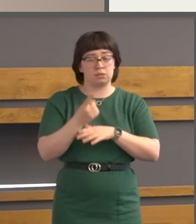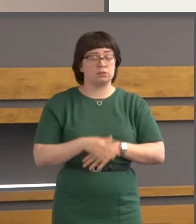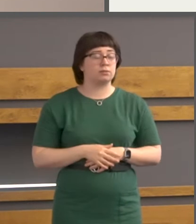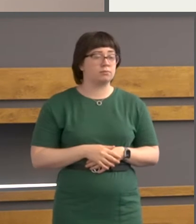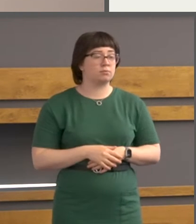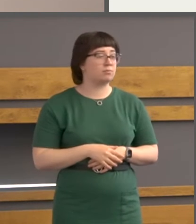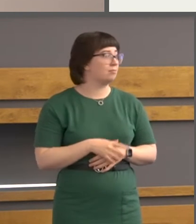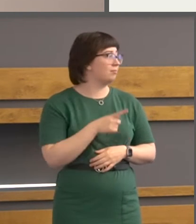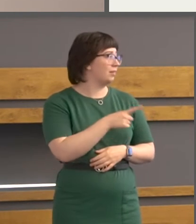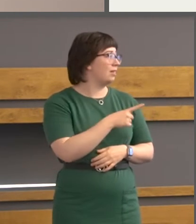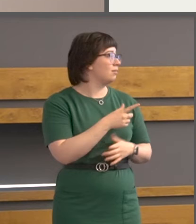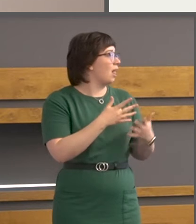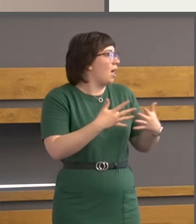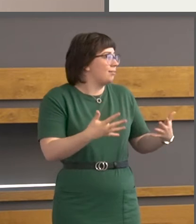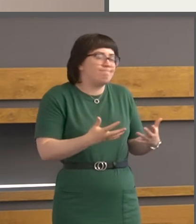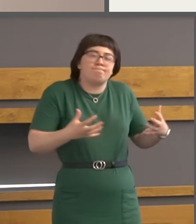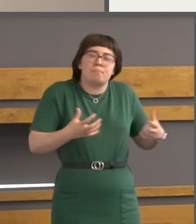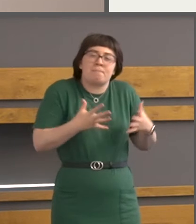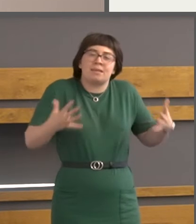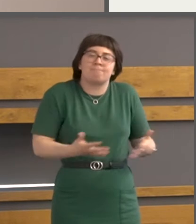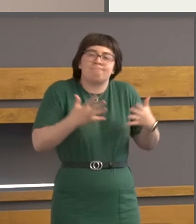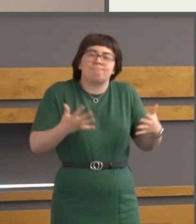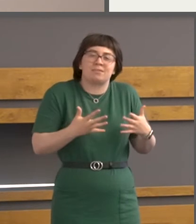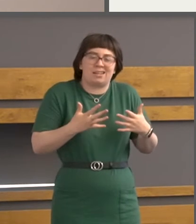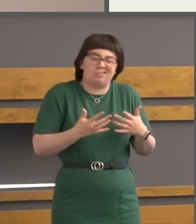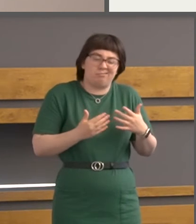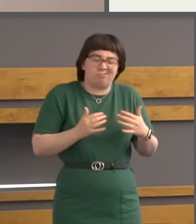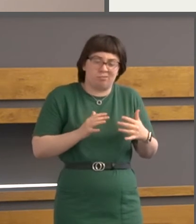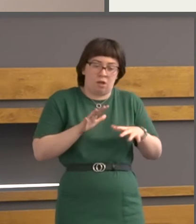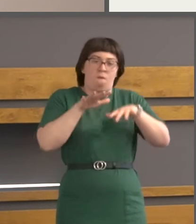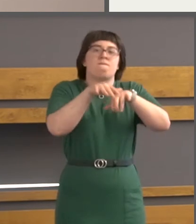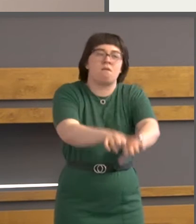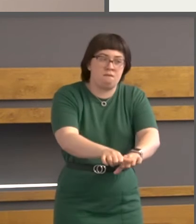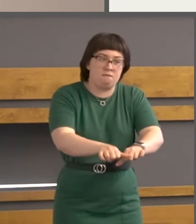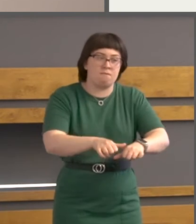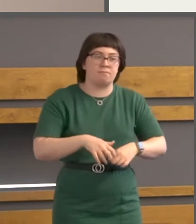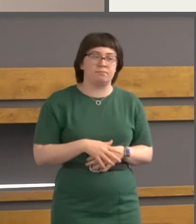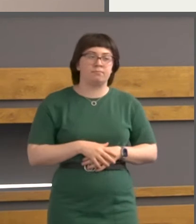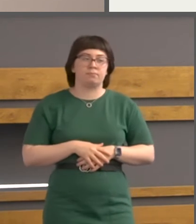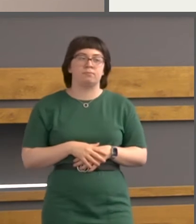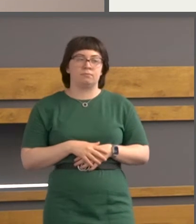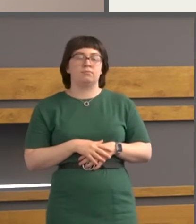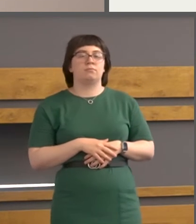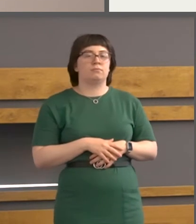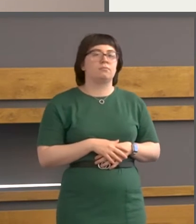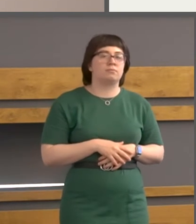And there's a huge kind of Marxist sort of, you know, uprising around that. So for me, they're also contemporary figures.